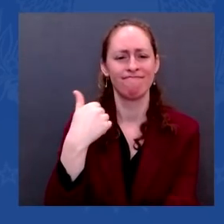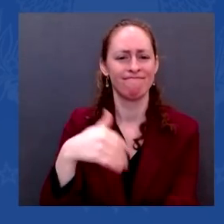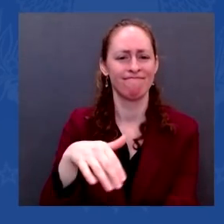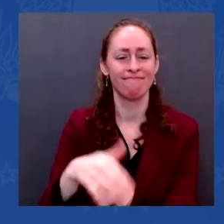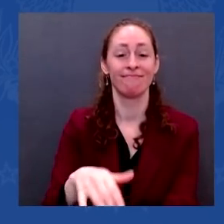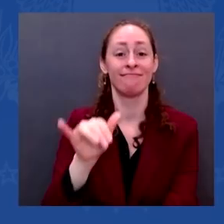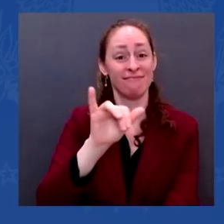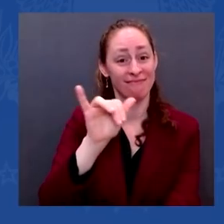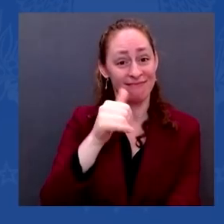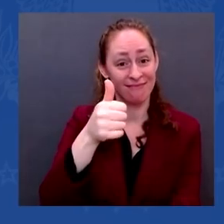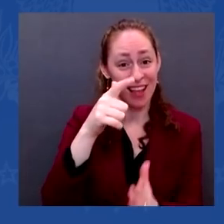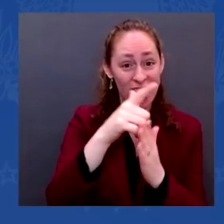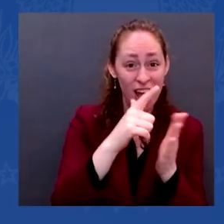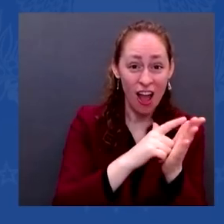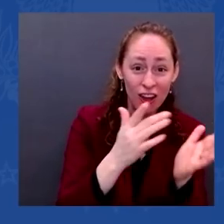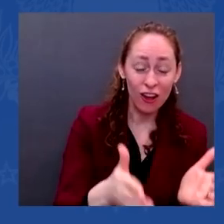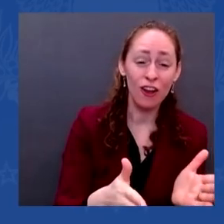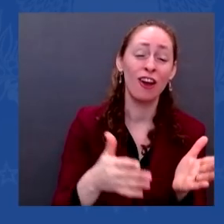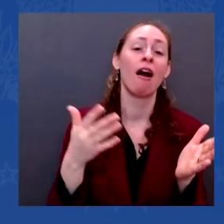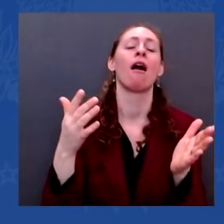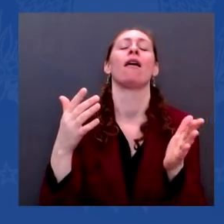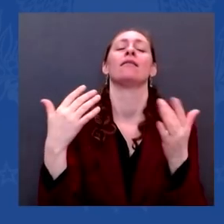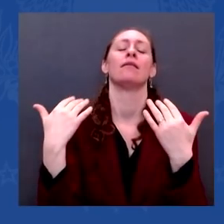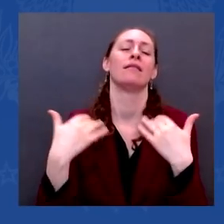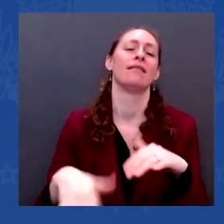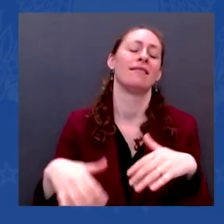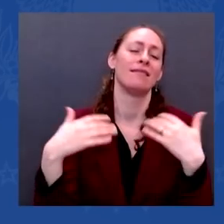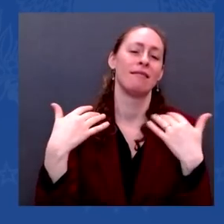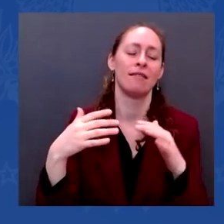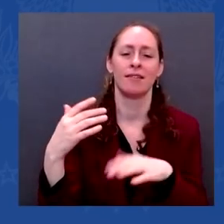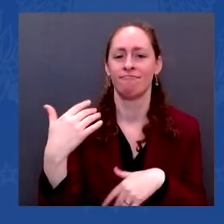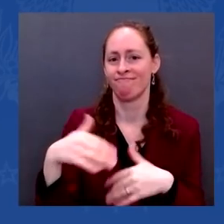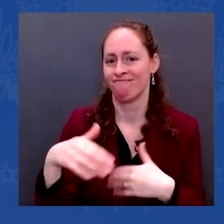And as -- Bryan, as you were speaking,